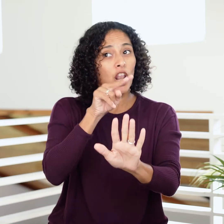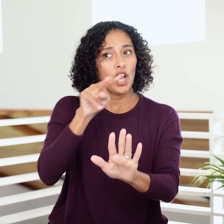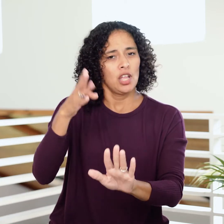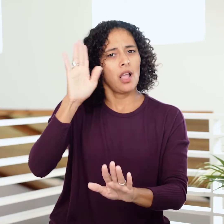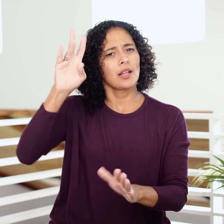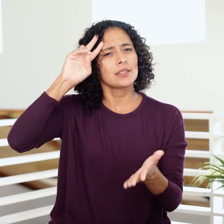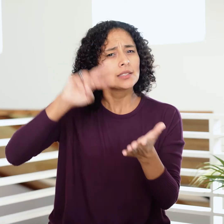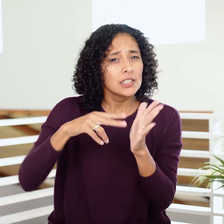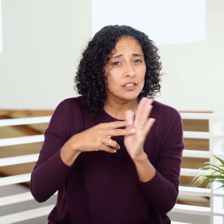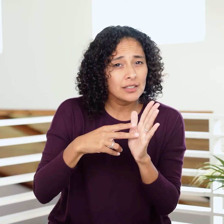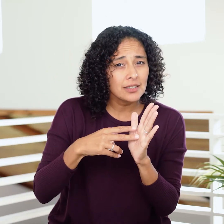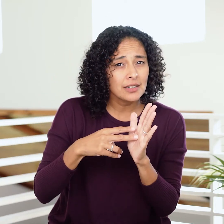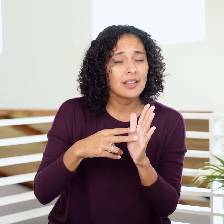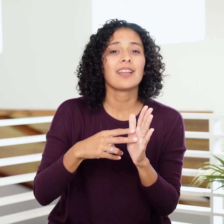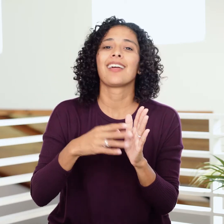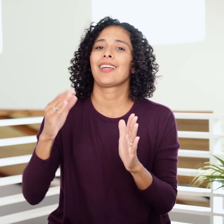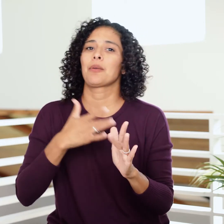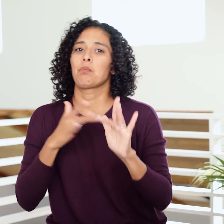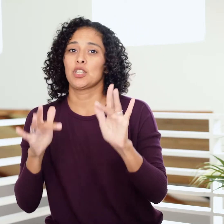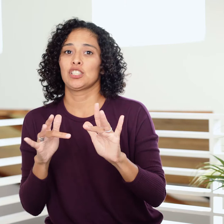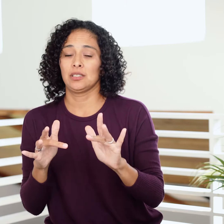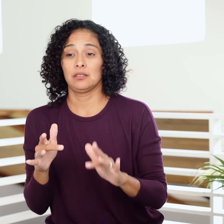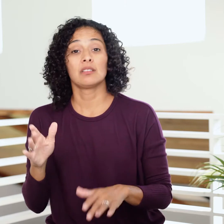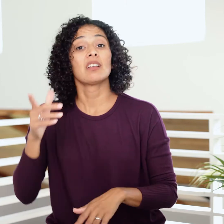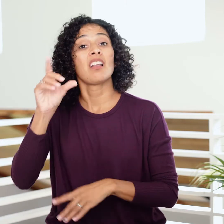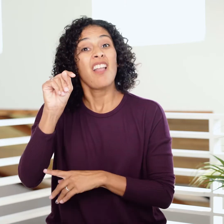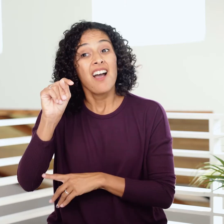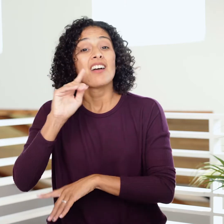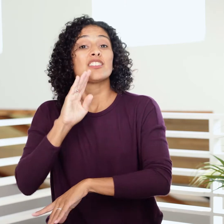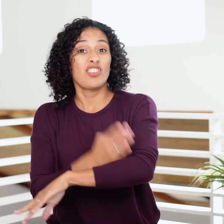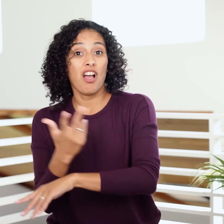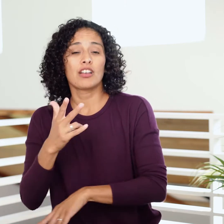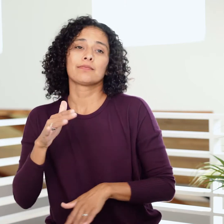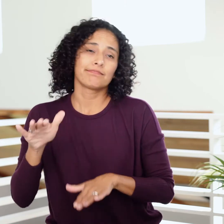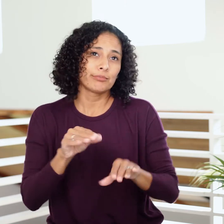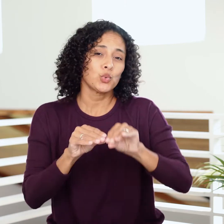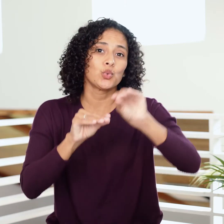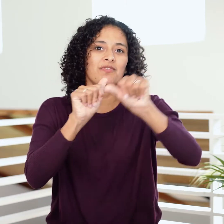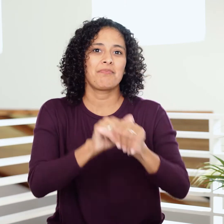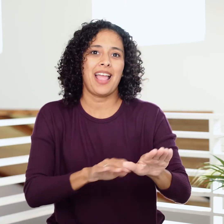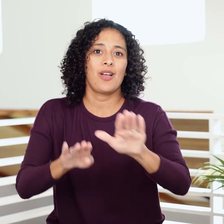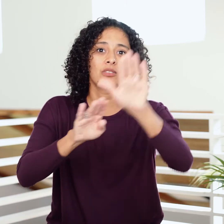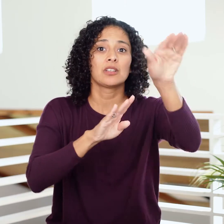we get a glimpse into not only God’s motives but God’s mercy. Lot and his daughters move to the mountains,